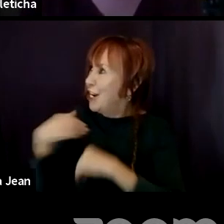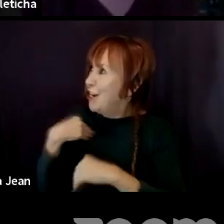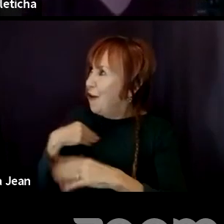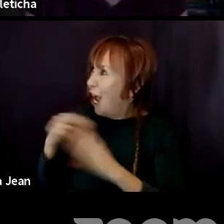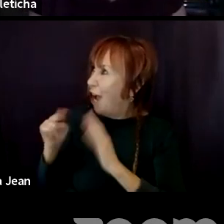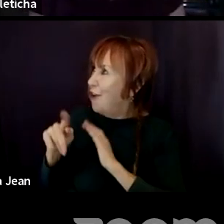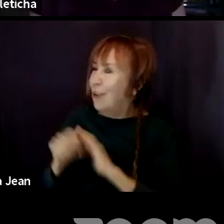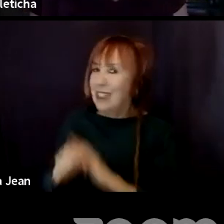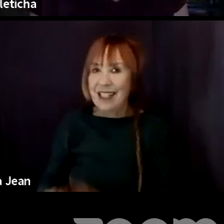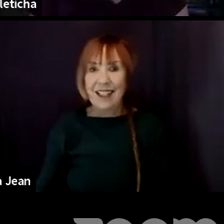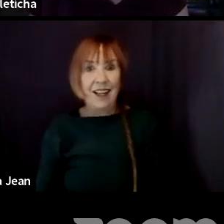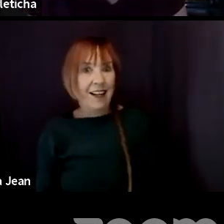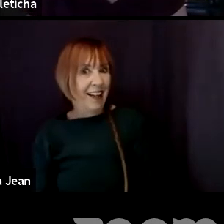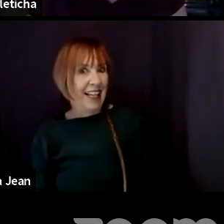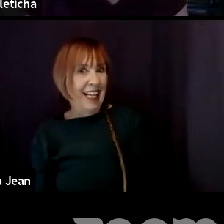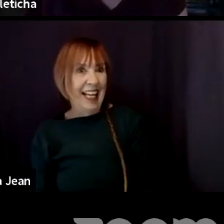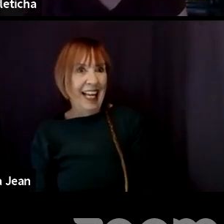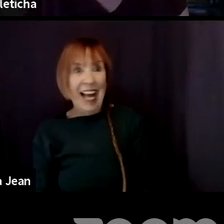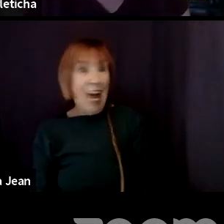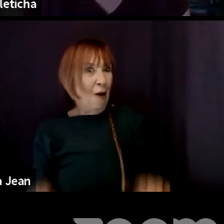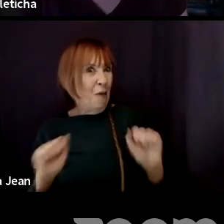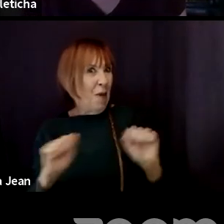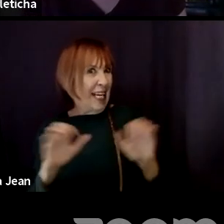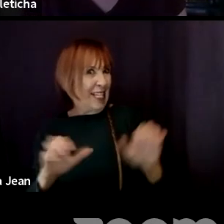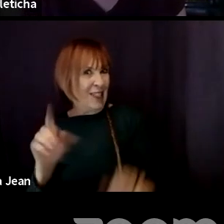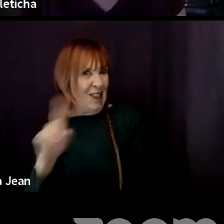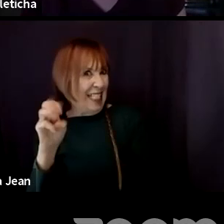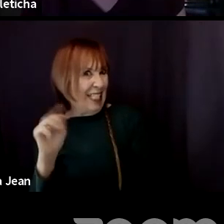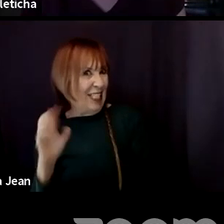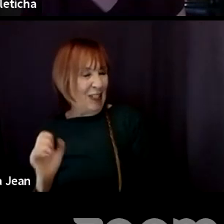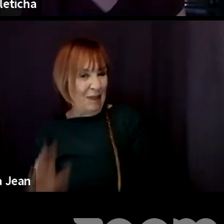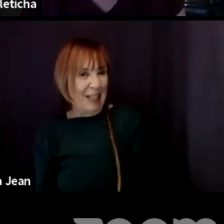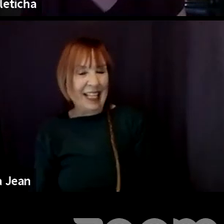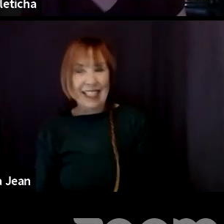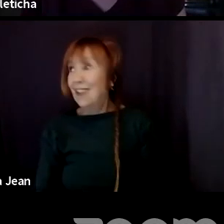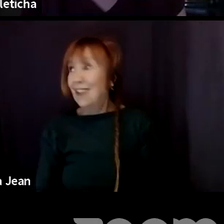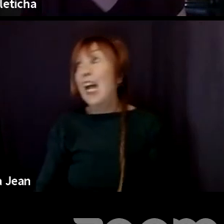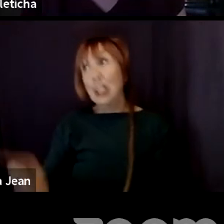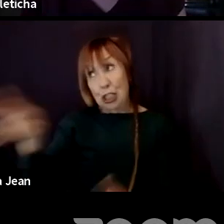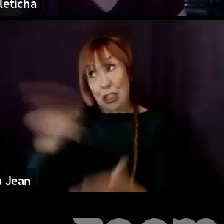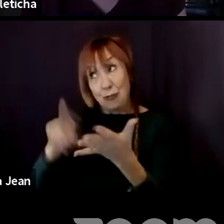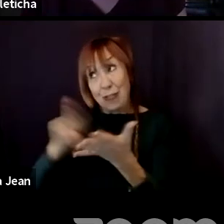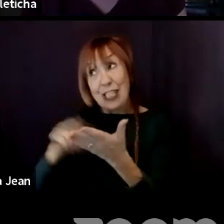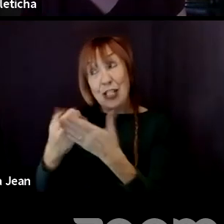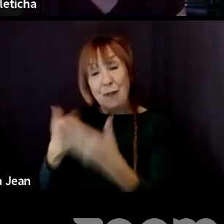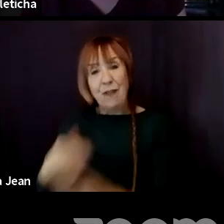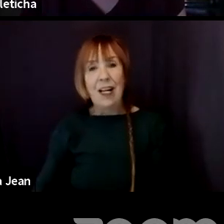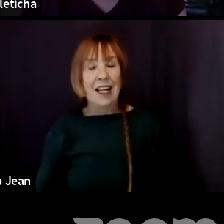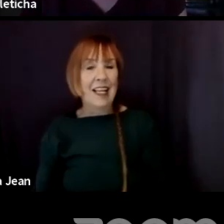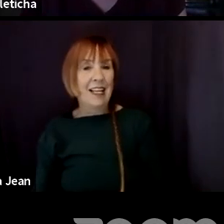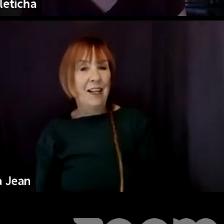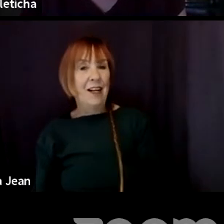That's what we get to do on Zoom. Oh she did her research. I wrote mine down two bitches.